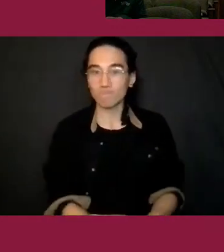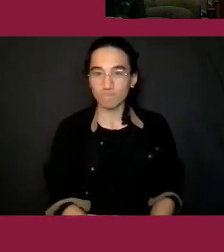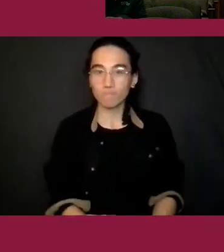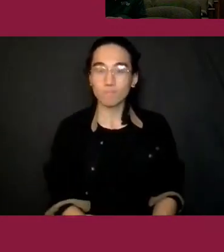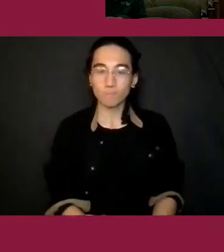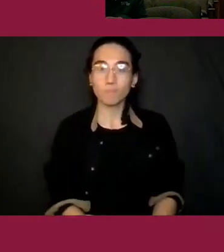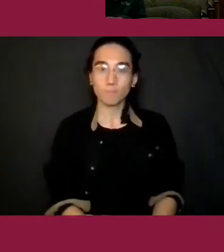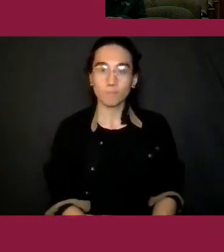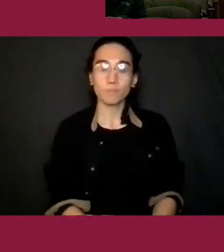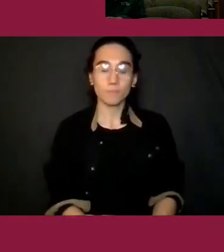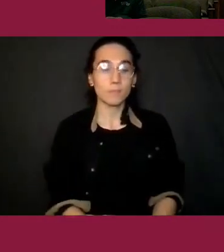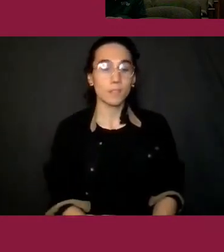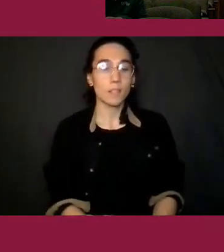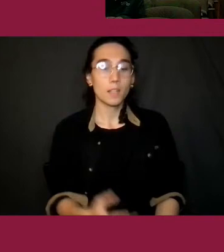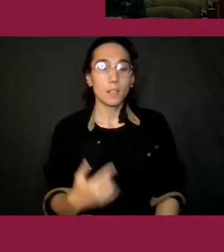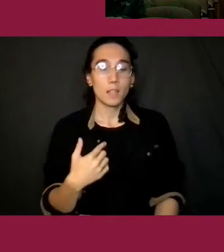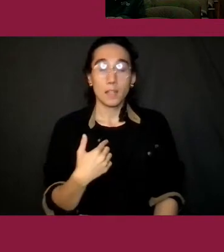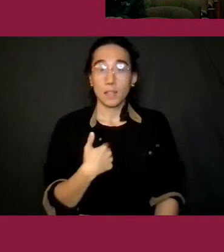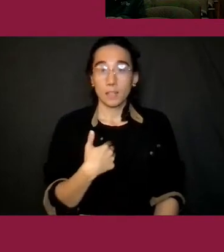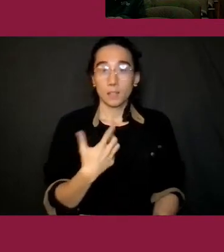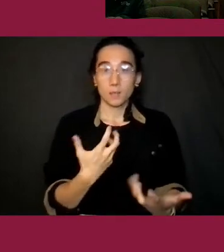Next, I would like to talk about Lew Stults.